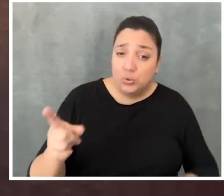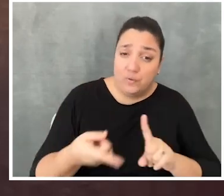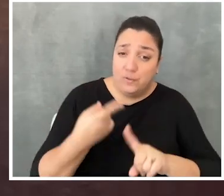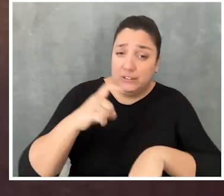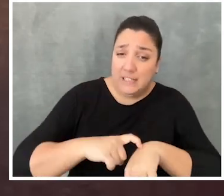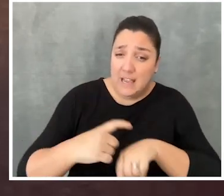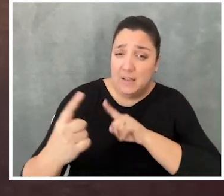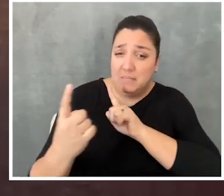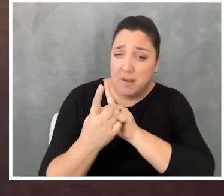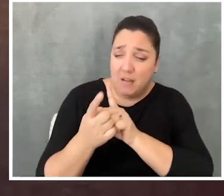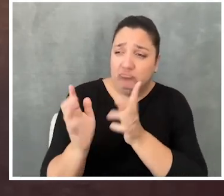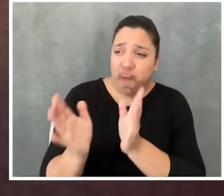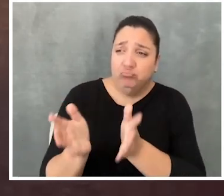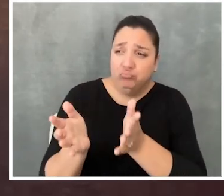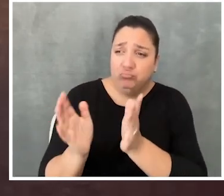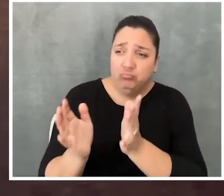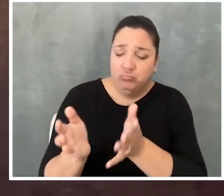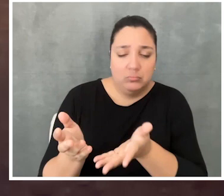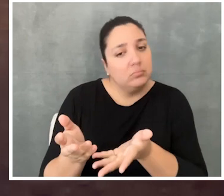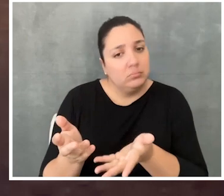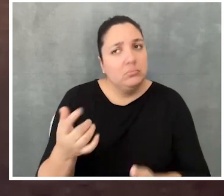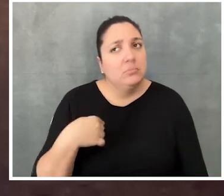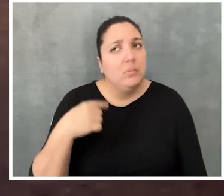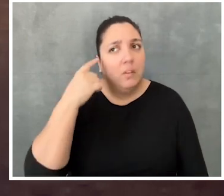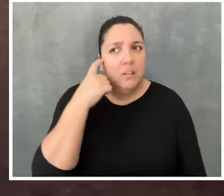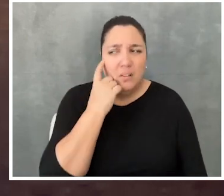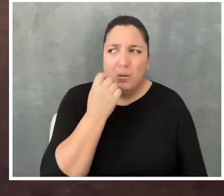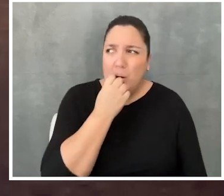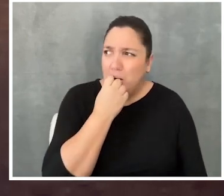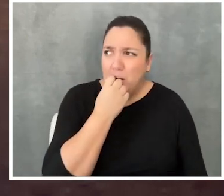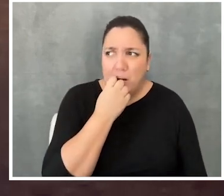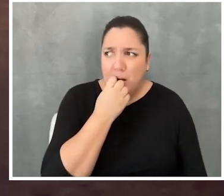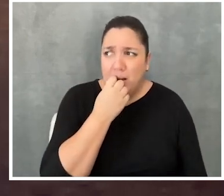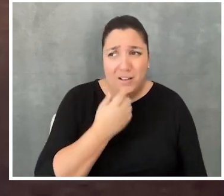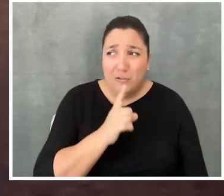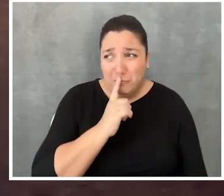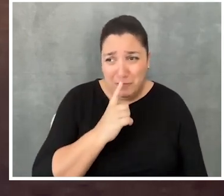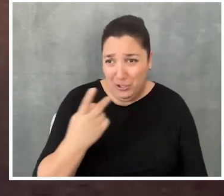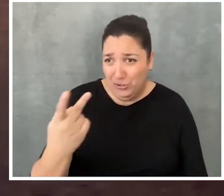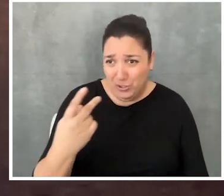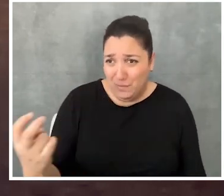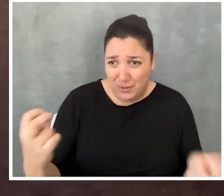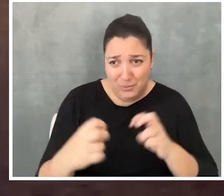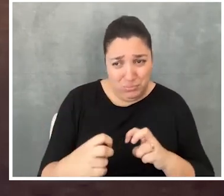there was a point where I thought we could probably have 12 different episodes just with you alone in.